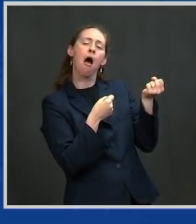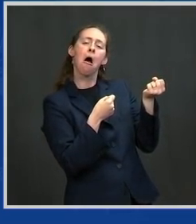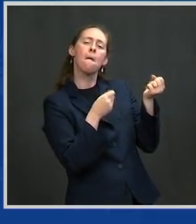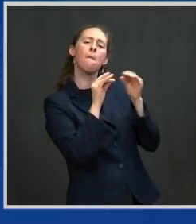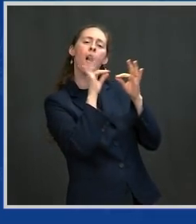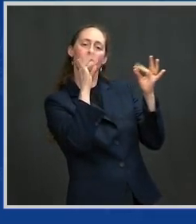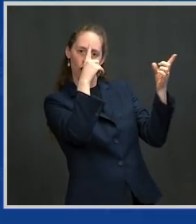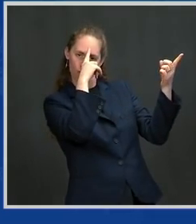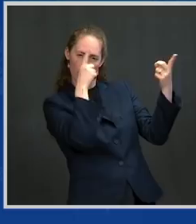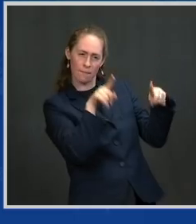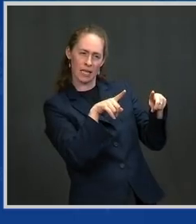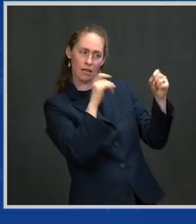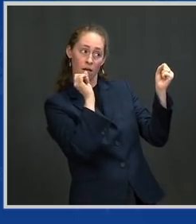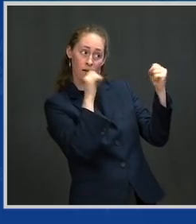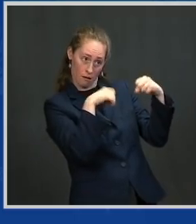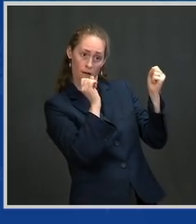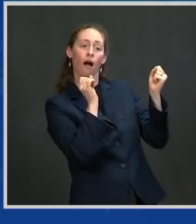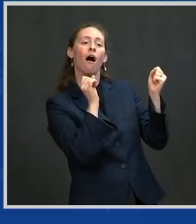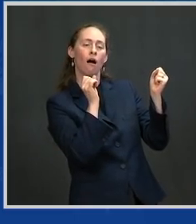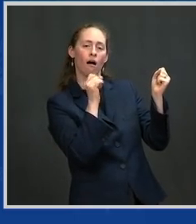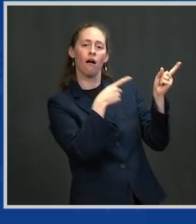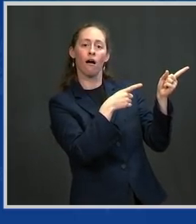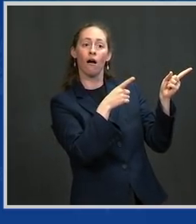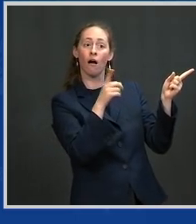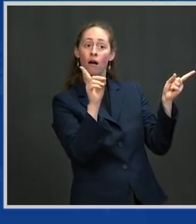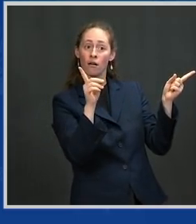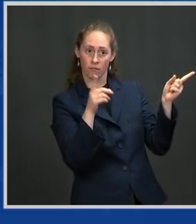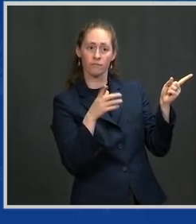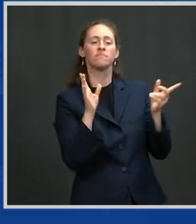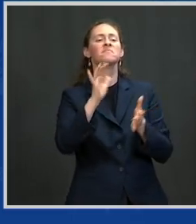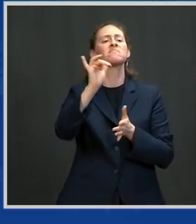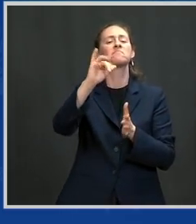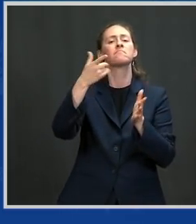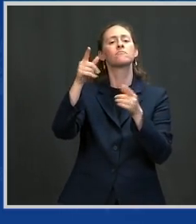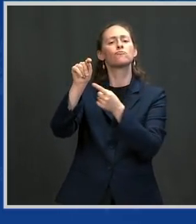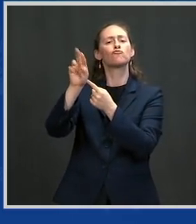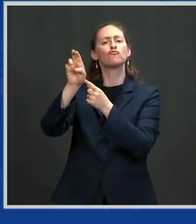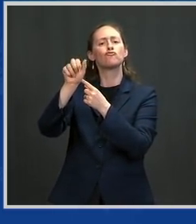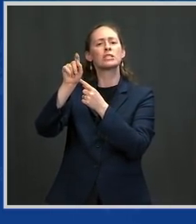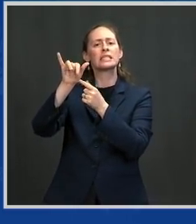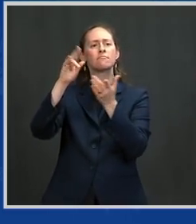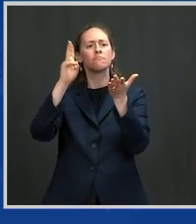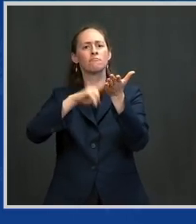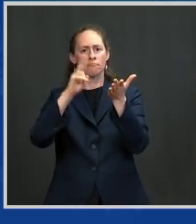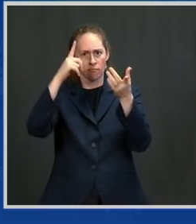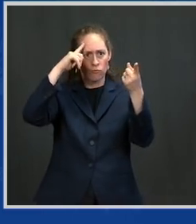when you write treaties with your adversaries, you don't say, "I trust you." You say, "This is what I expect,